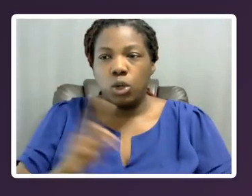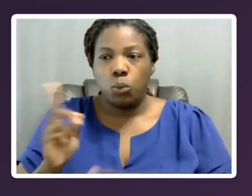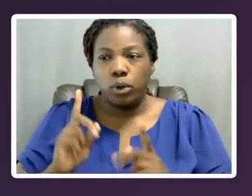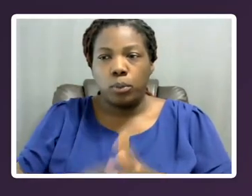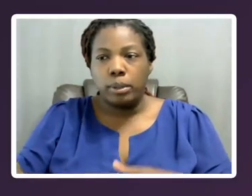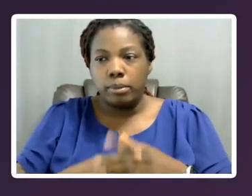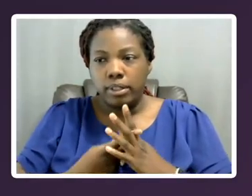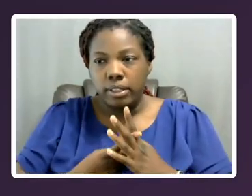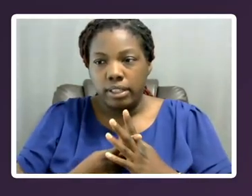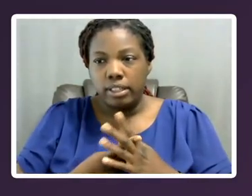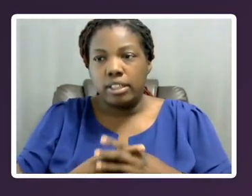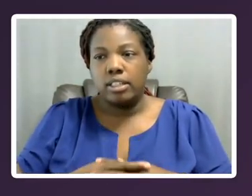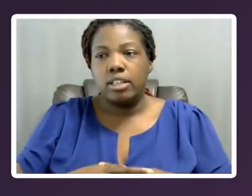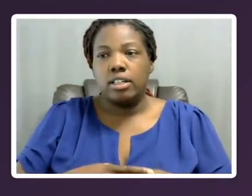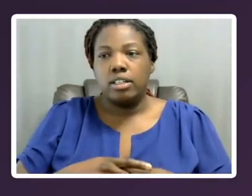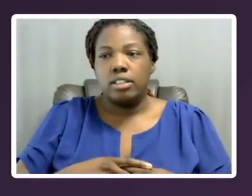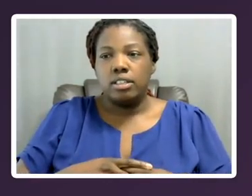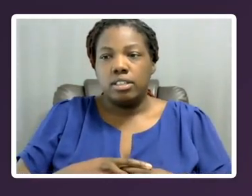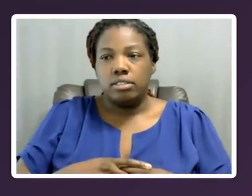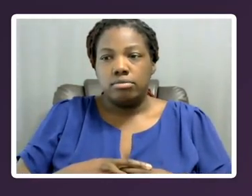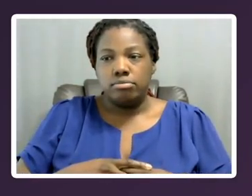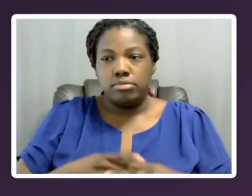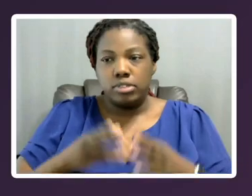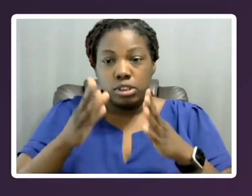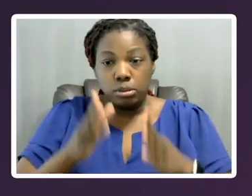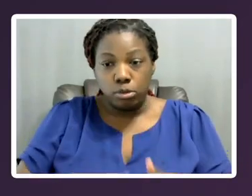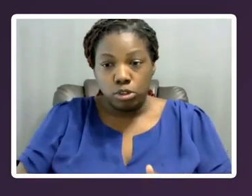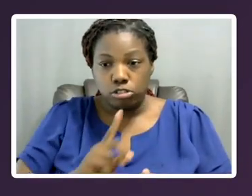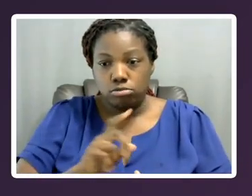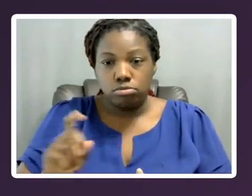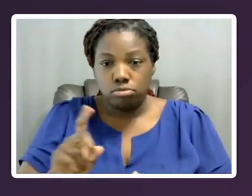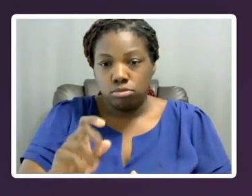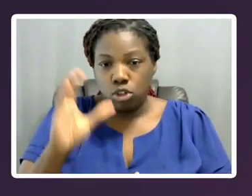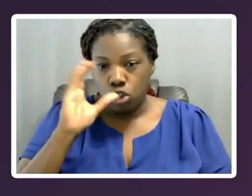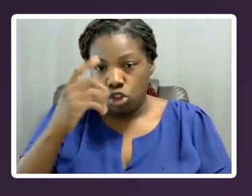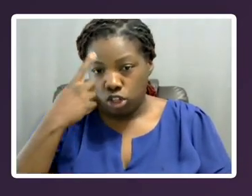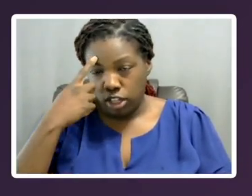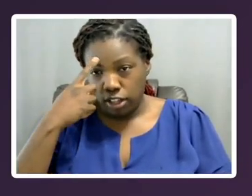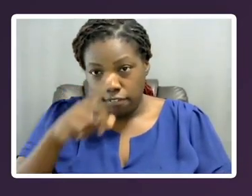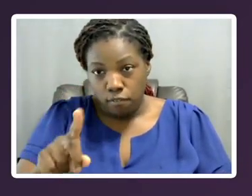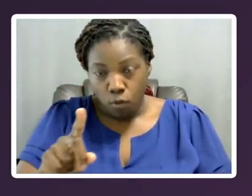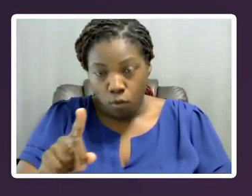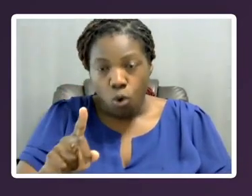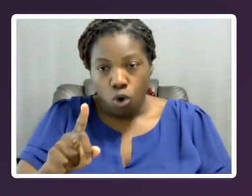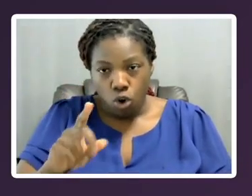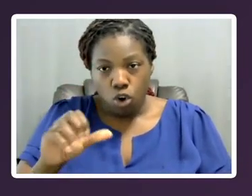Sasumuneash is Wampanoag for cranberries. It means sour berry. I was taught that every living thing